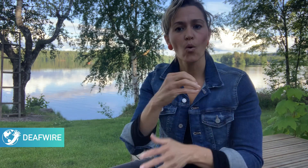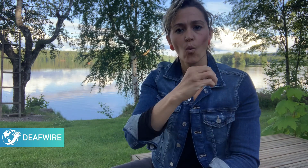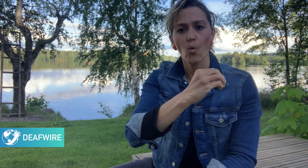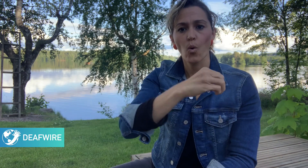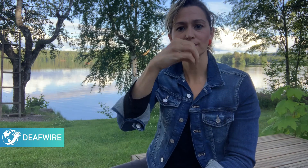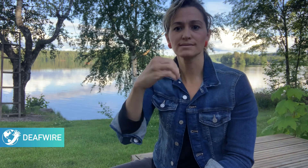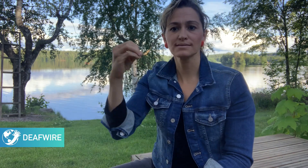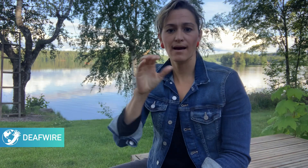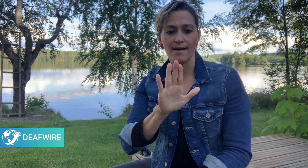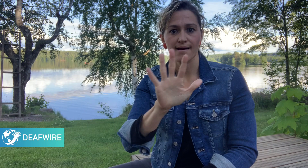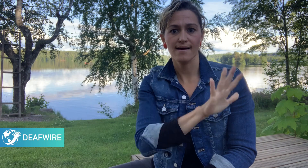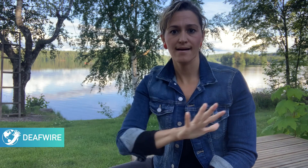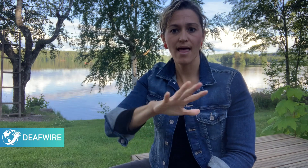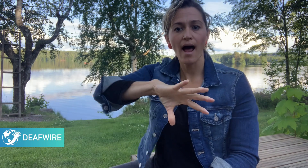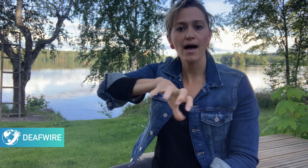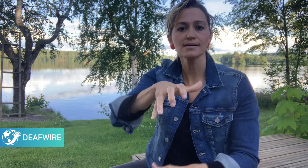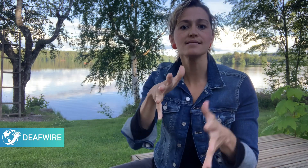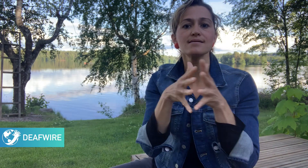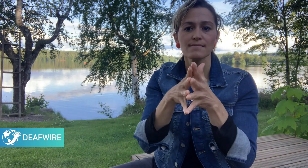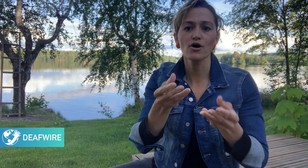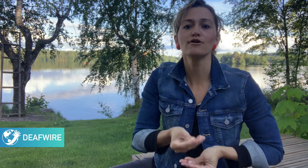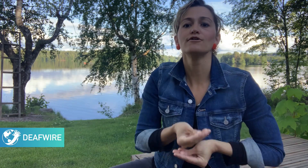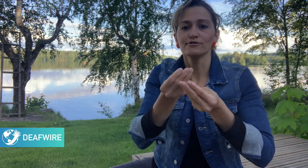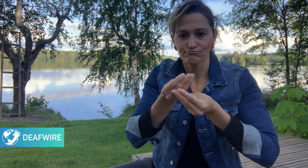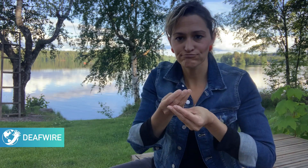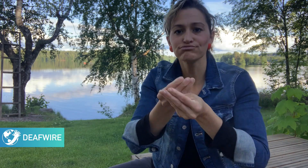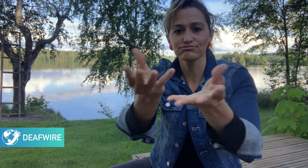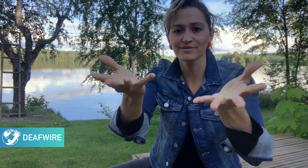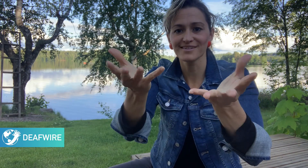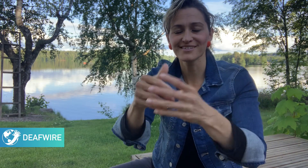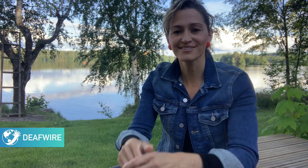from our Oceania Regional Reporter.